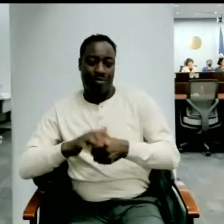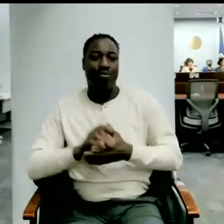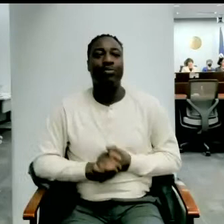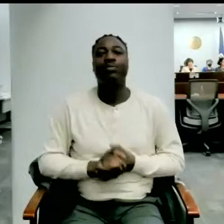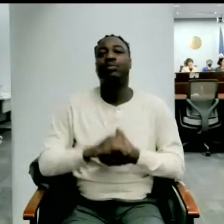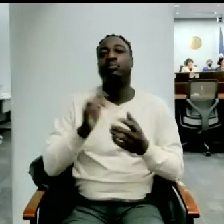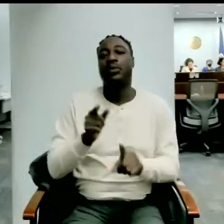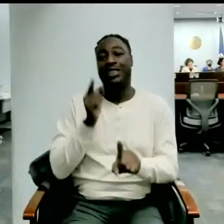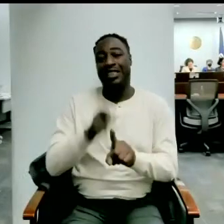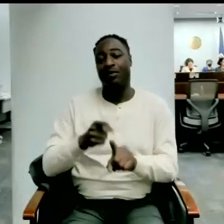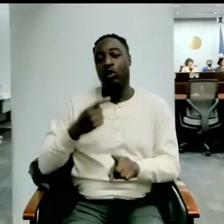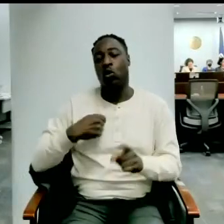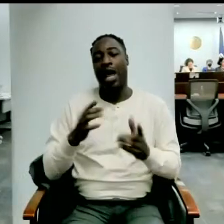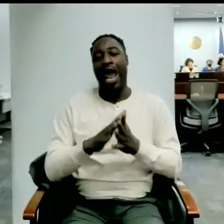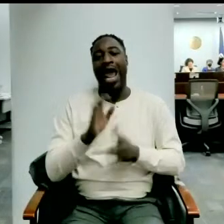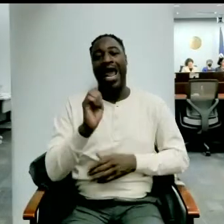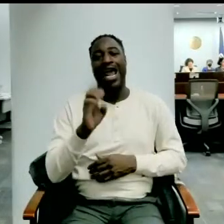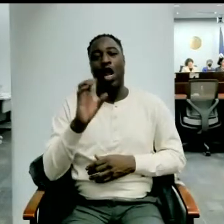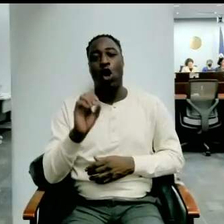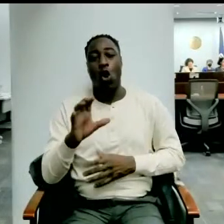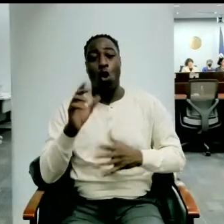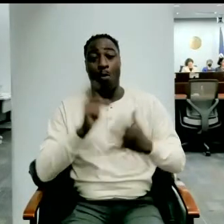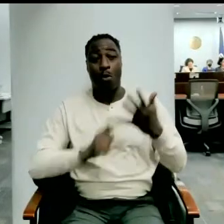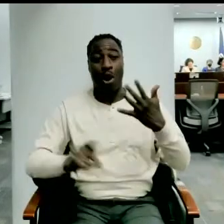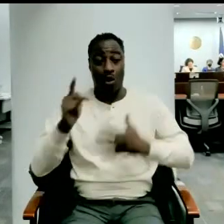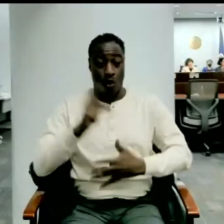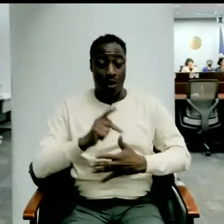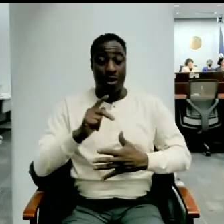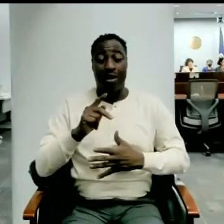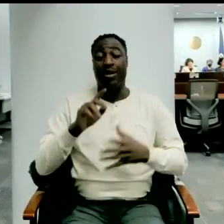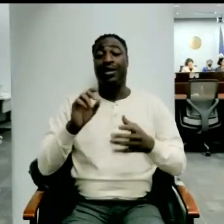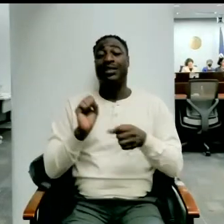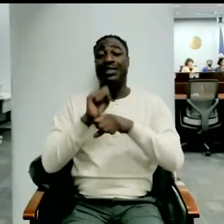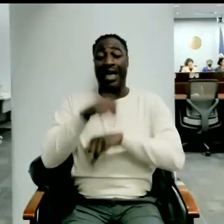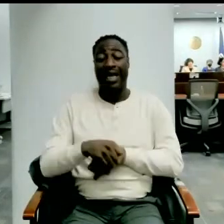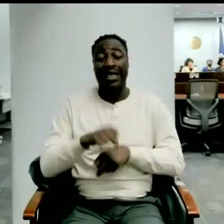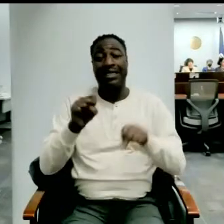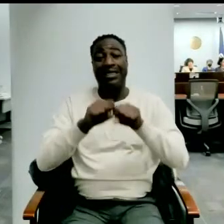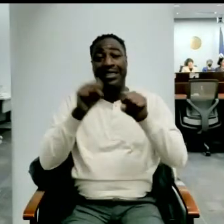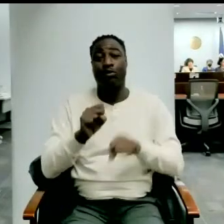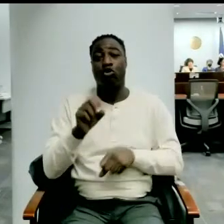Specifically, we ask the EEOC to prioritize tackling systemic race-based discrimination,